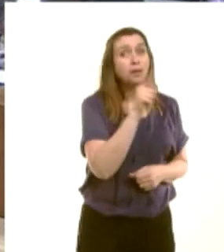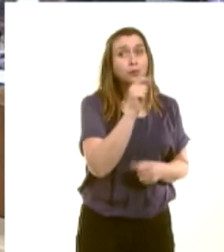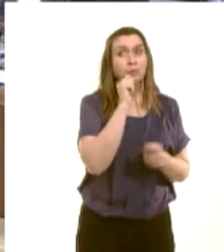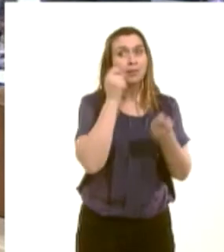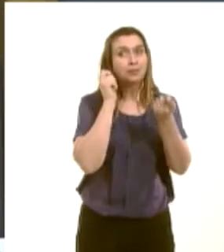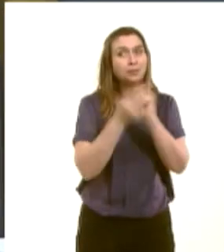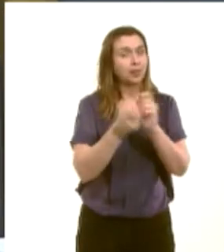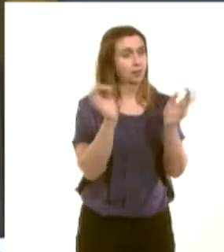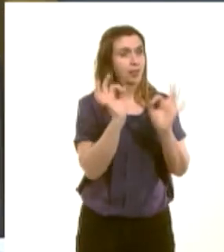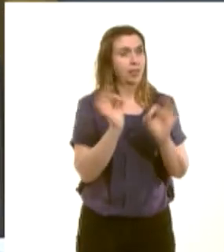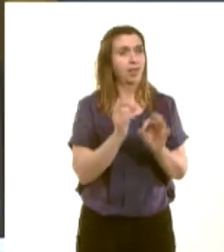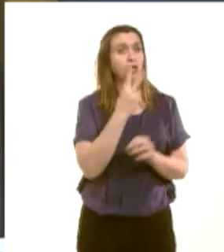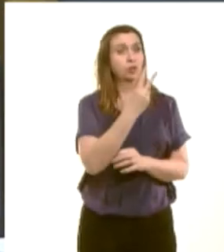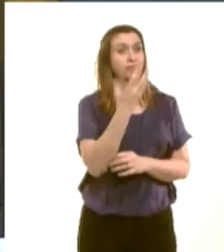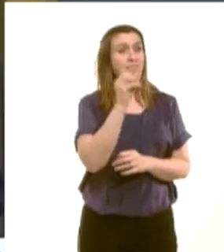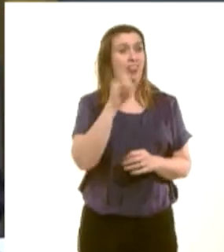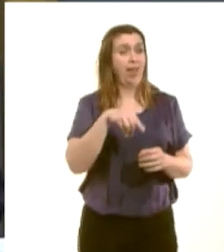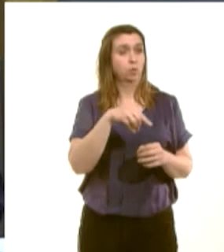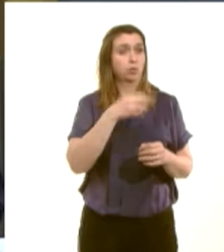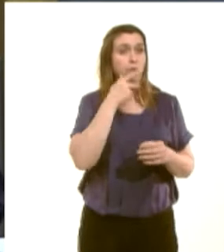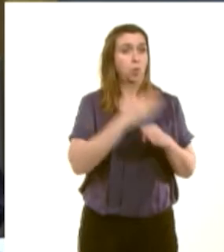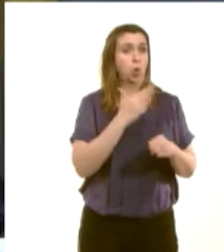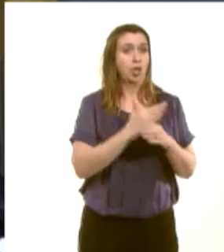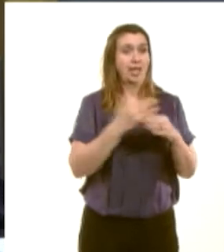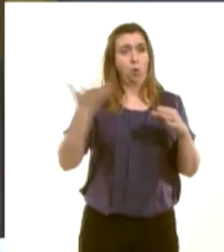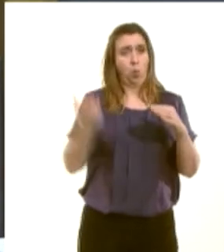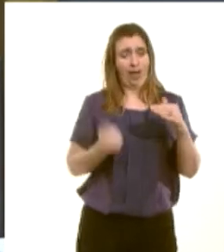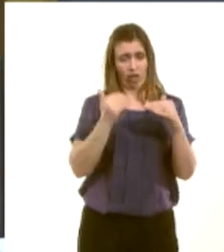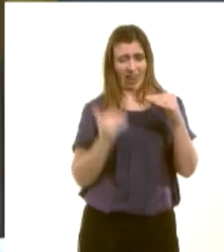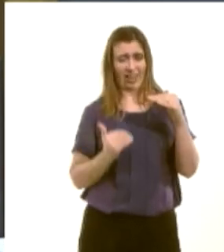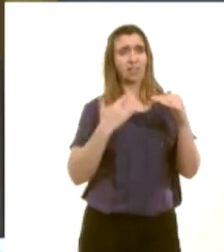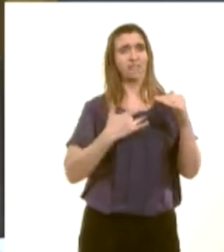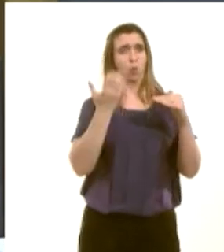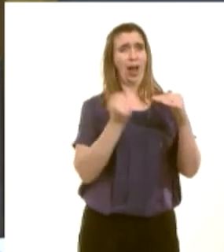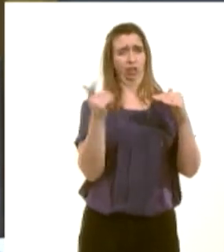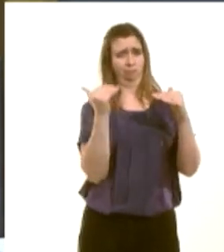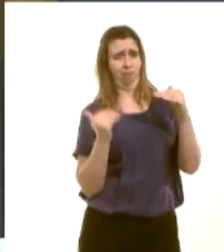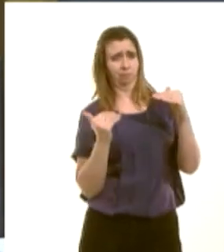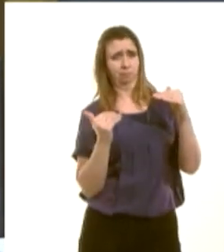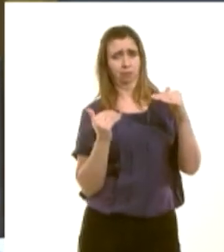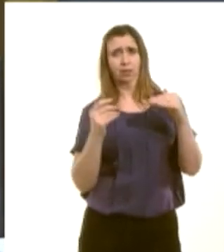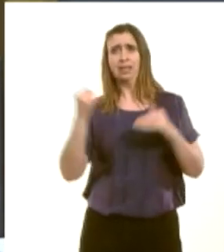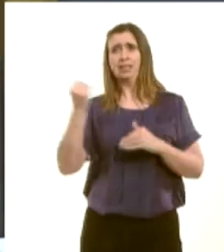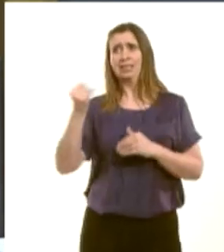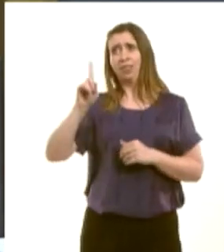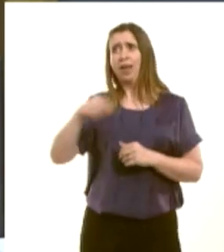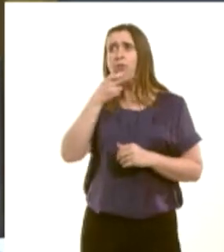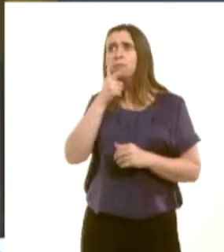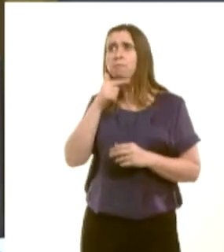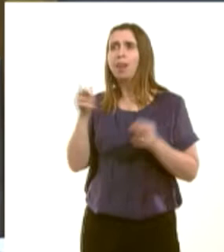250,000 workers in Wales earn less than the living wage; 16,000 fewer people are in employment